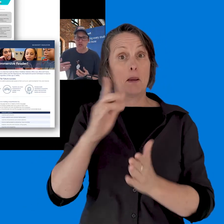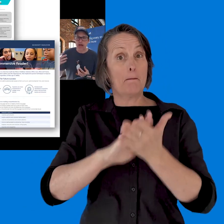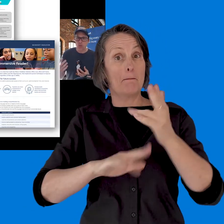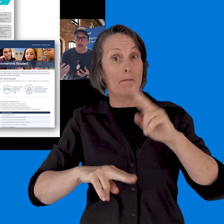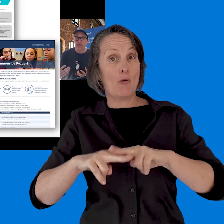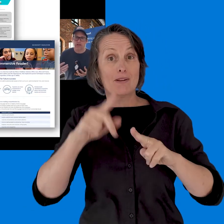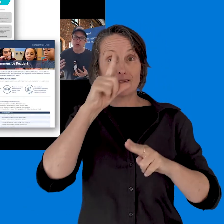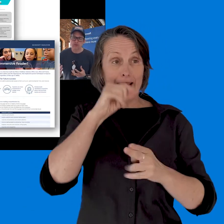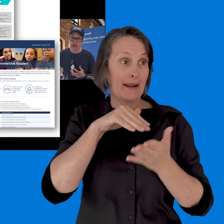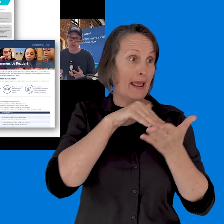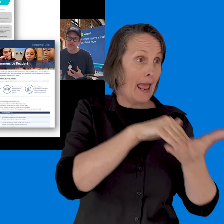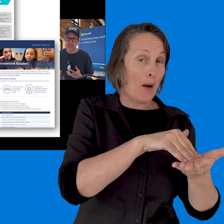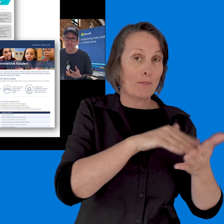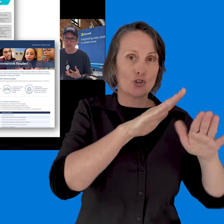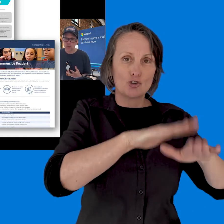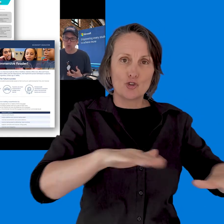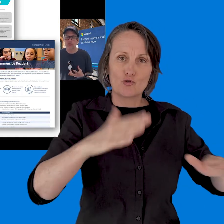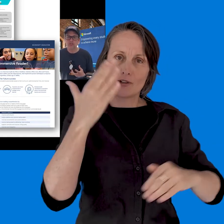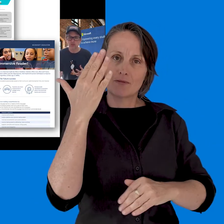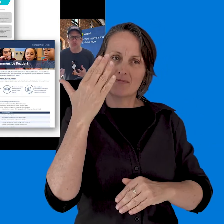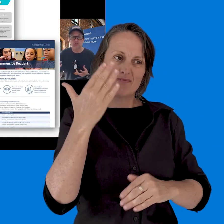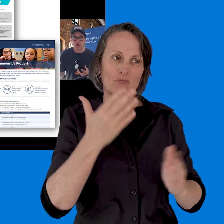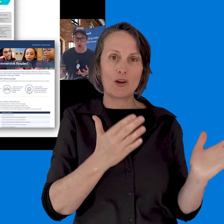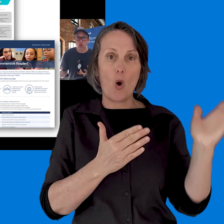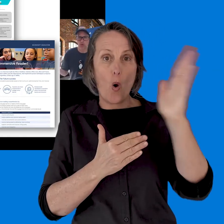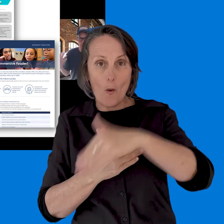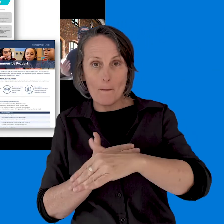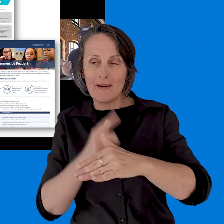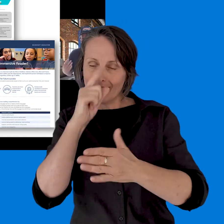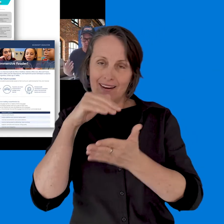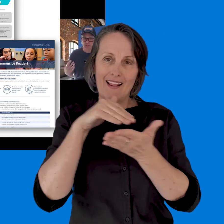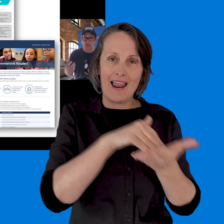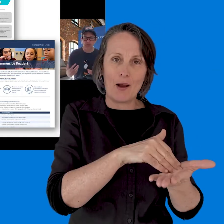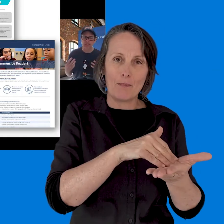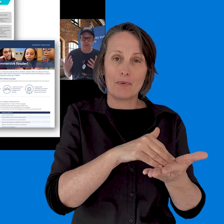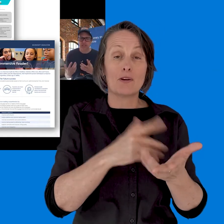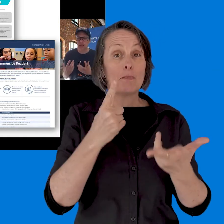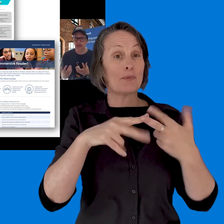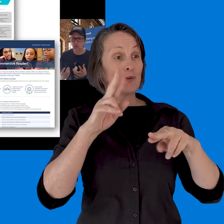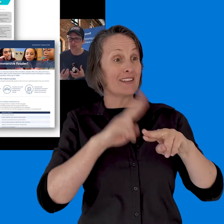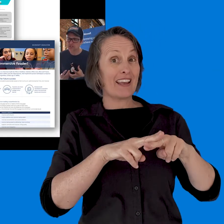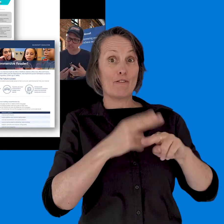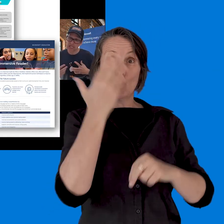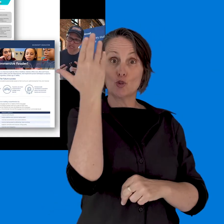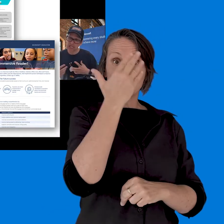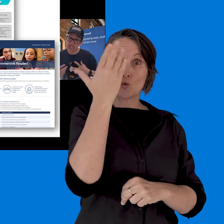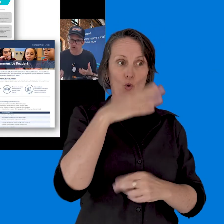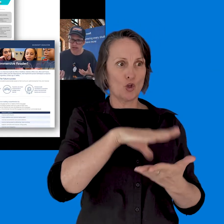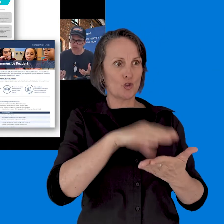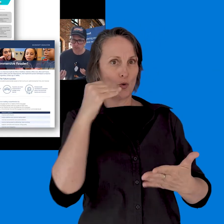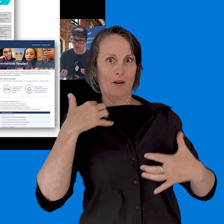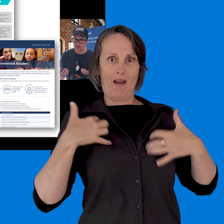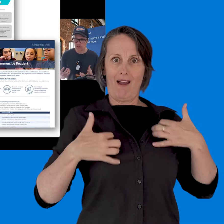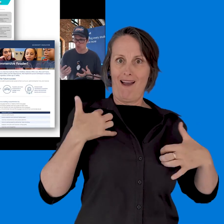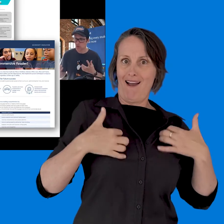So that way that those parents can support the students at home with these tools because there be nothing worse and the kids get a great experience at school